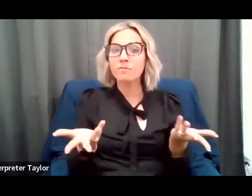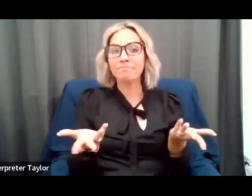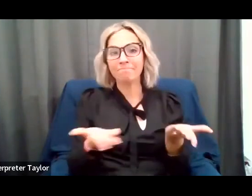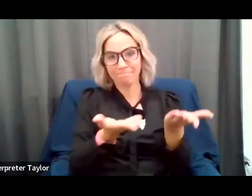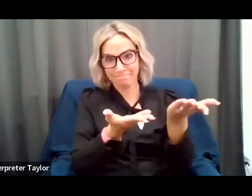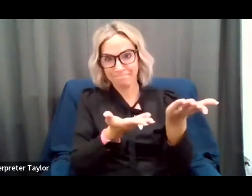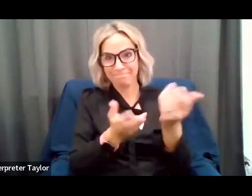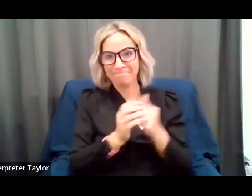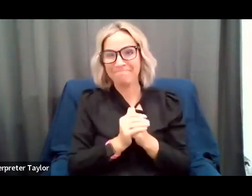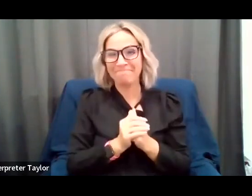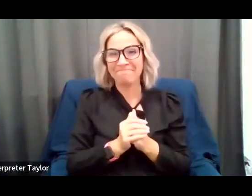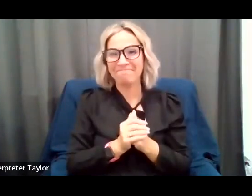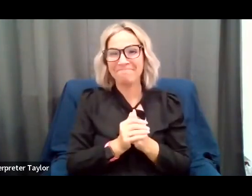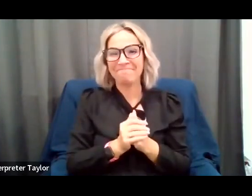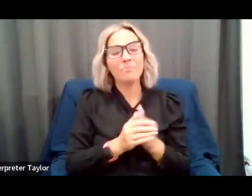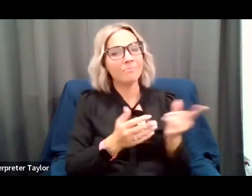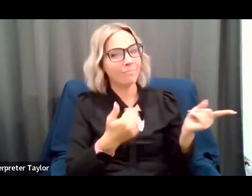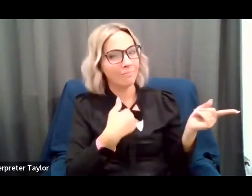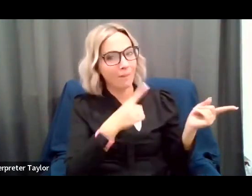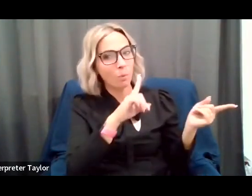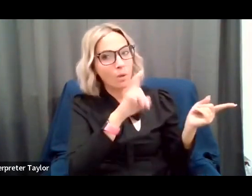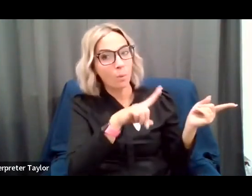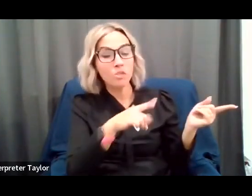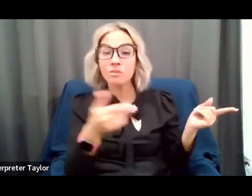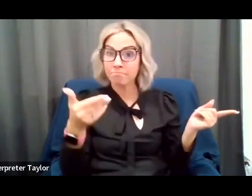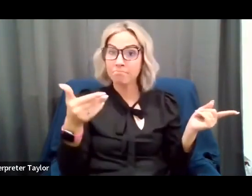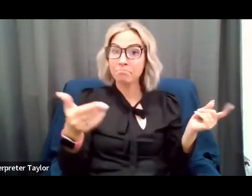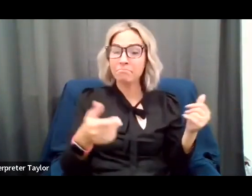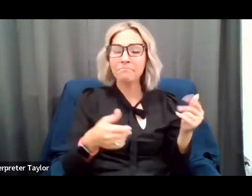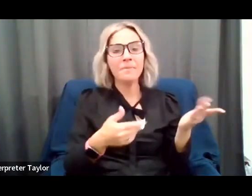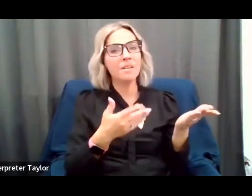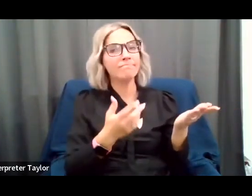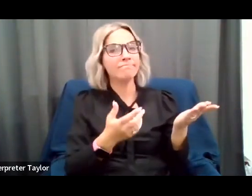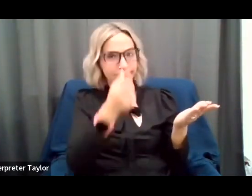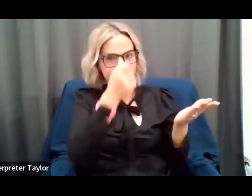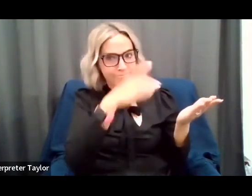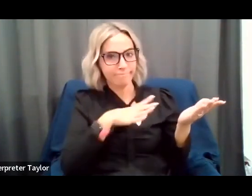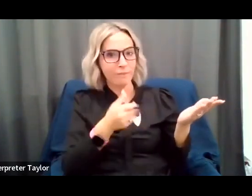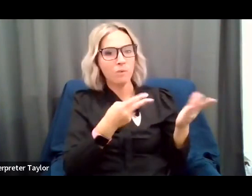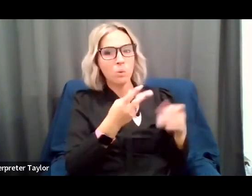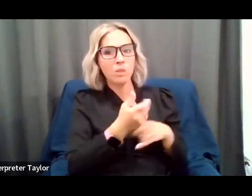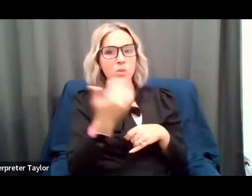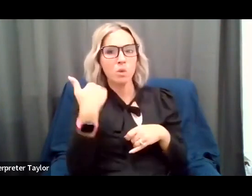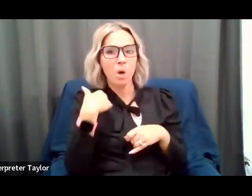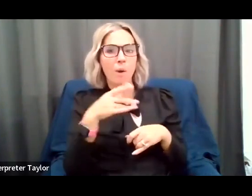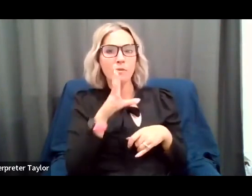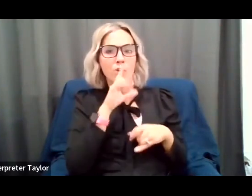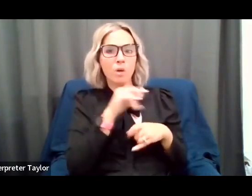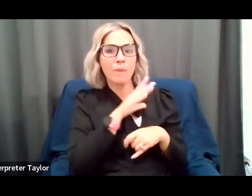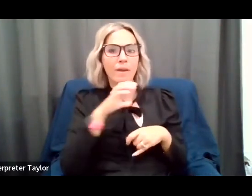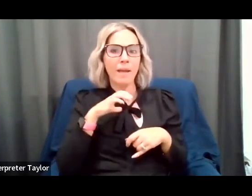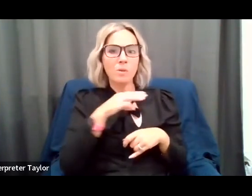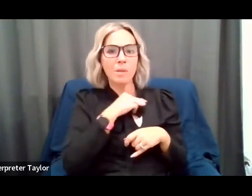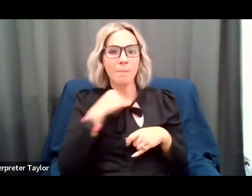I have one question. Some years ago, I was talking to a council member in one of the City Councils.